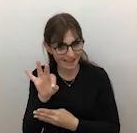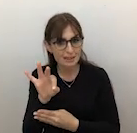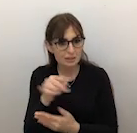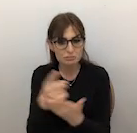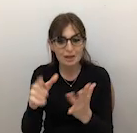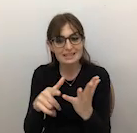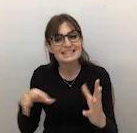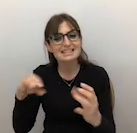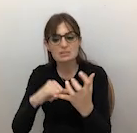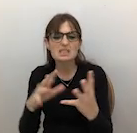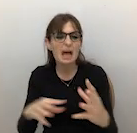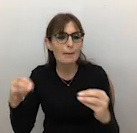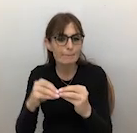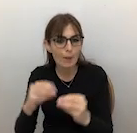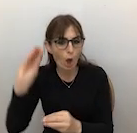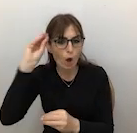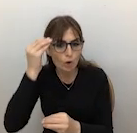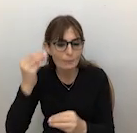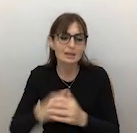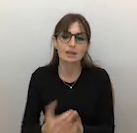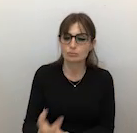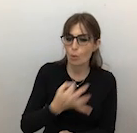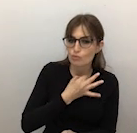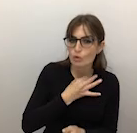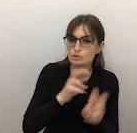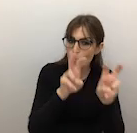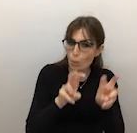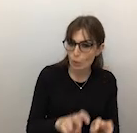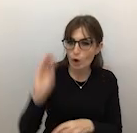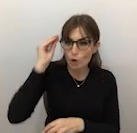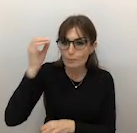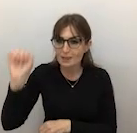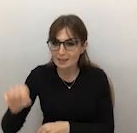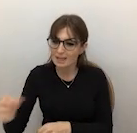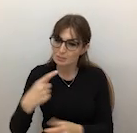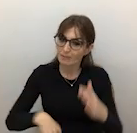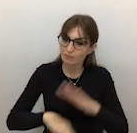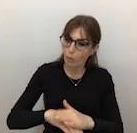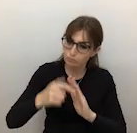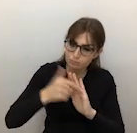to a board subcommittee, such as the Audit and Risk Committee, the duty to perform a detailed review